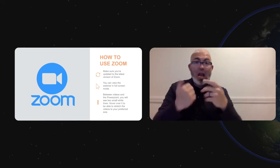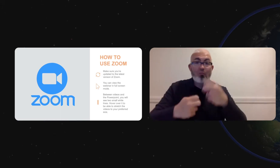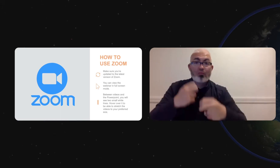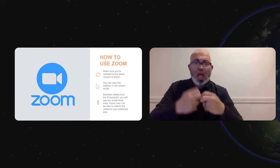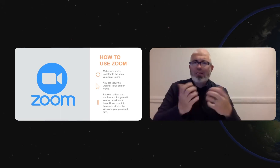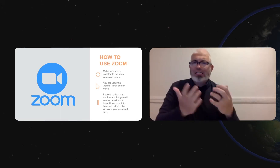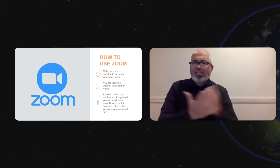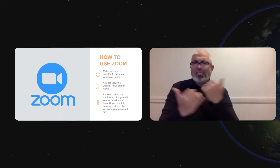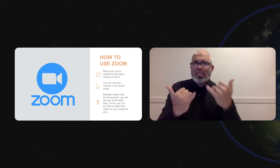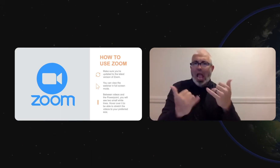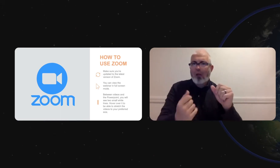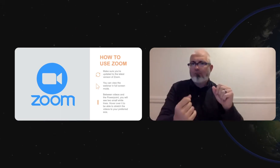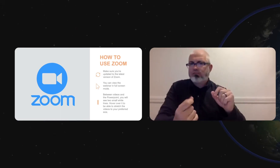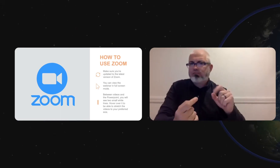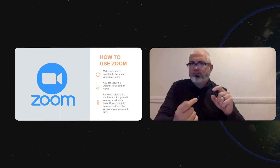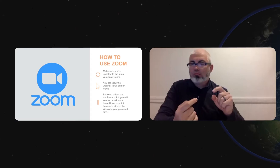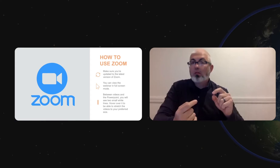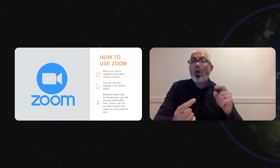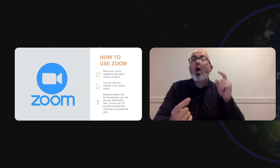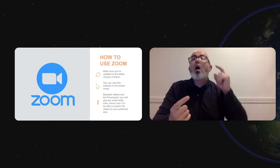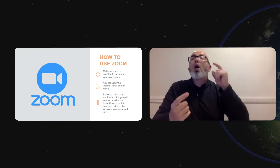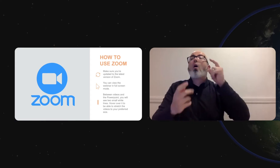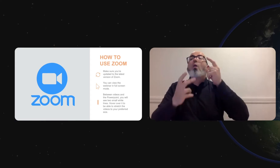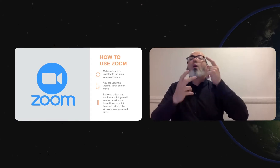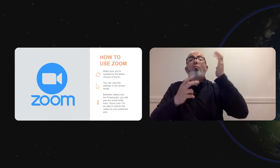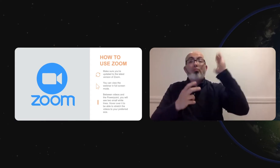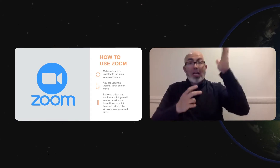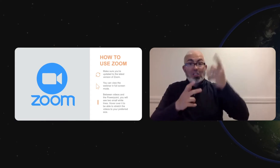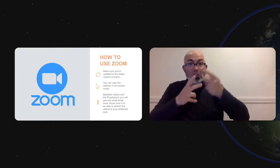So, go ahead and ask now if you have any problems.